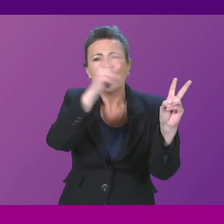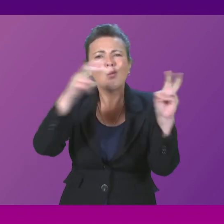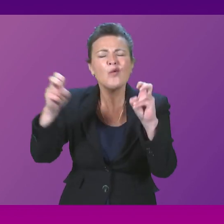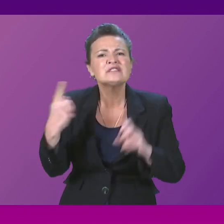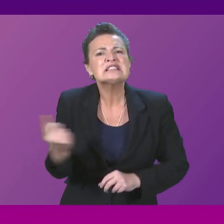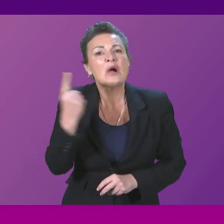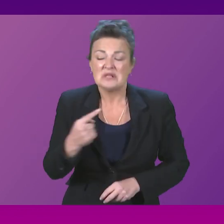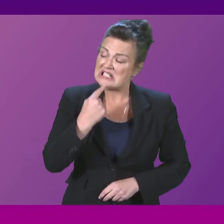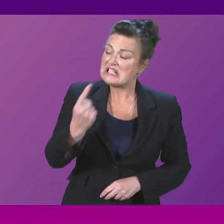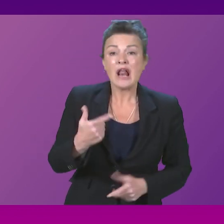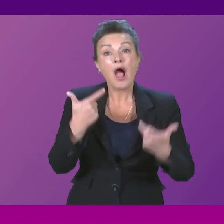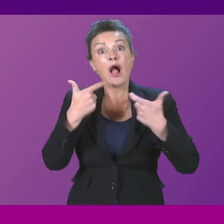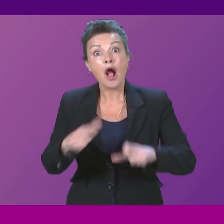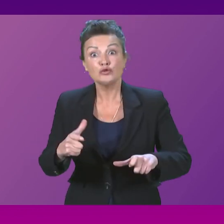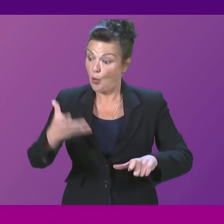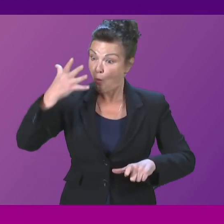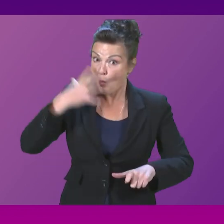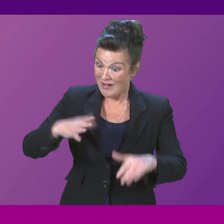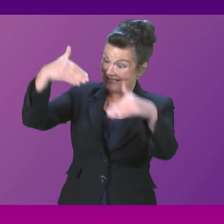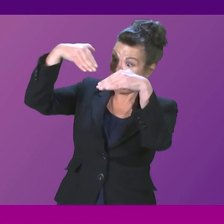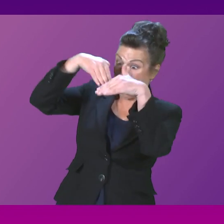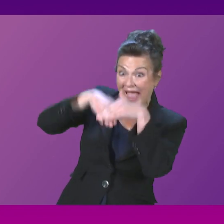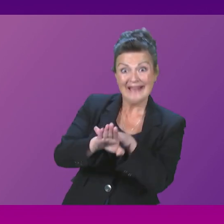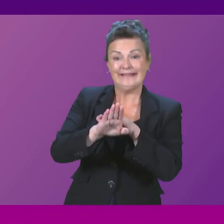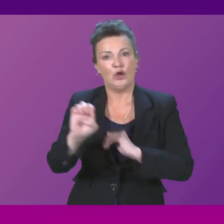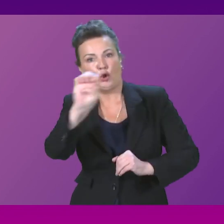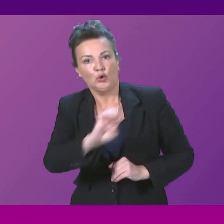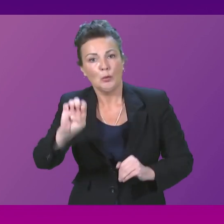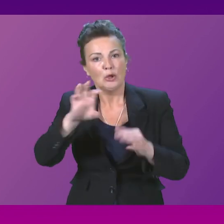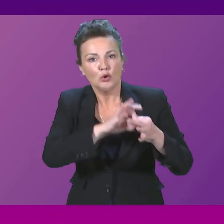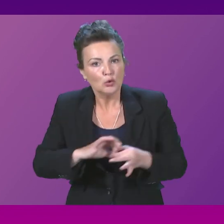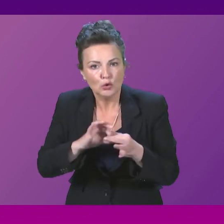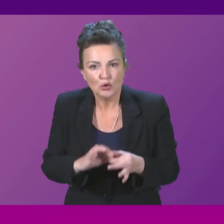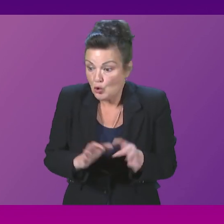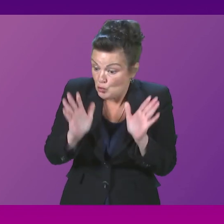that a country seeking to enter into the European Union does not have to join the euro, because